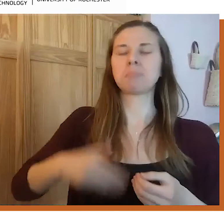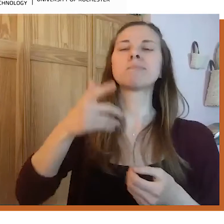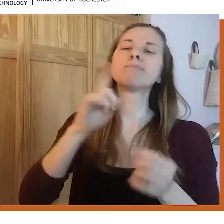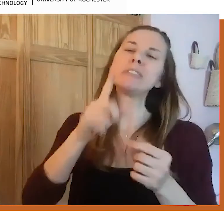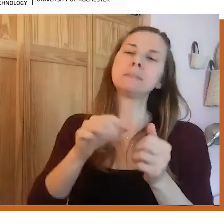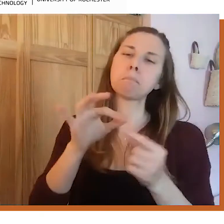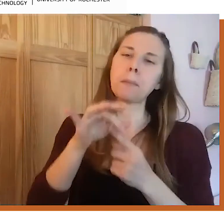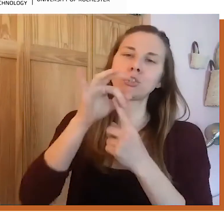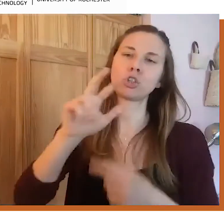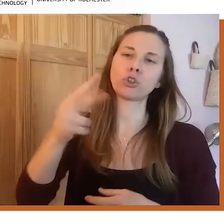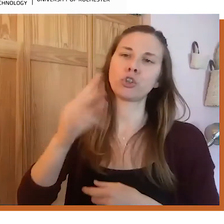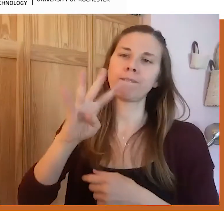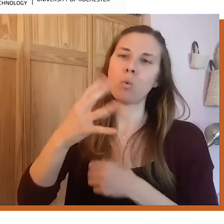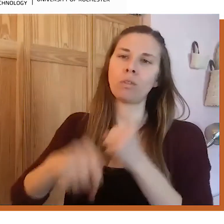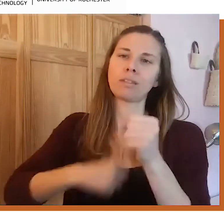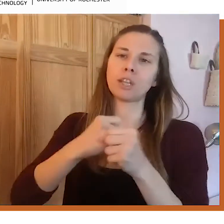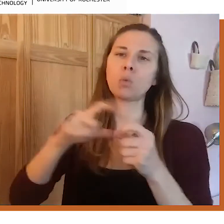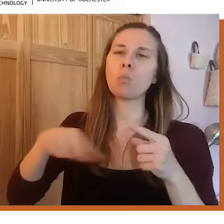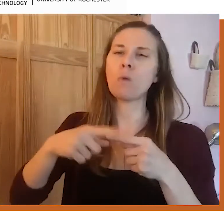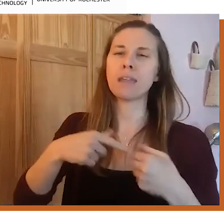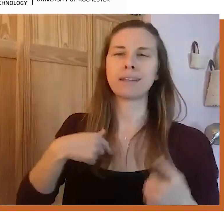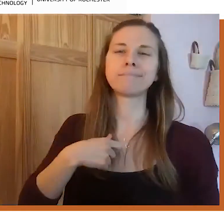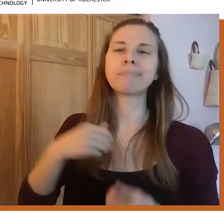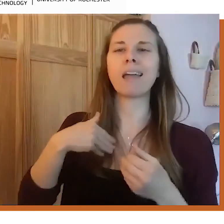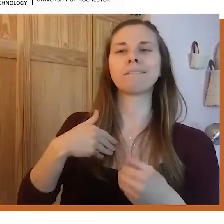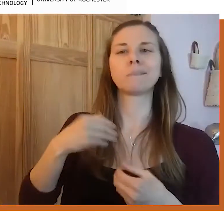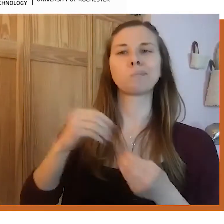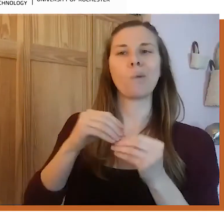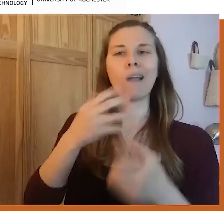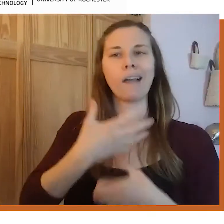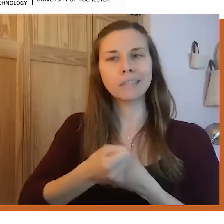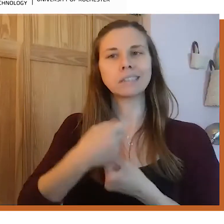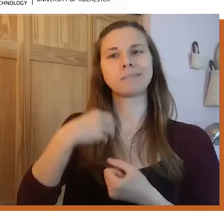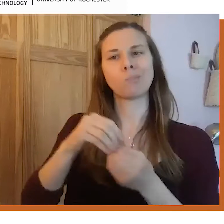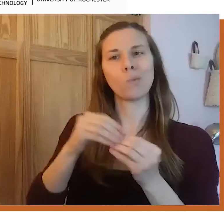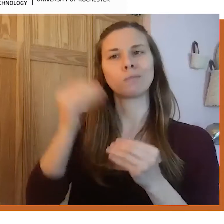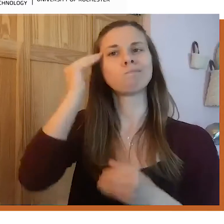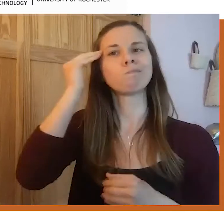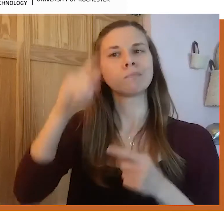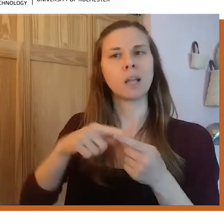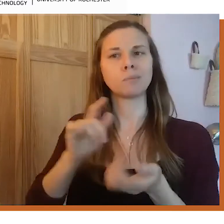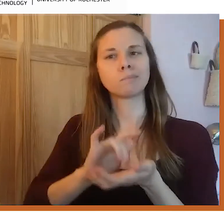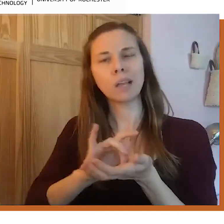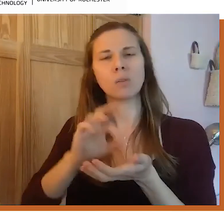especially during my third and fourth year in medical school. At that time, I had more confidence and more knowledge about medicine,